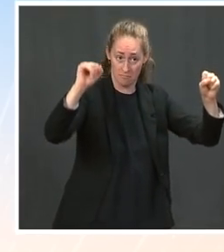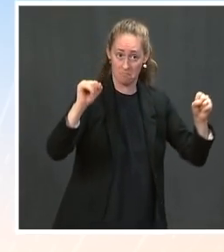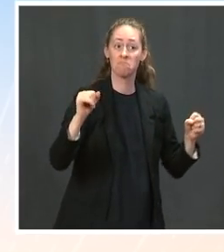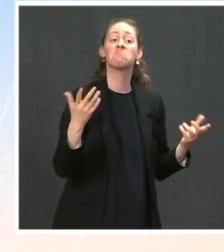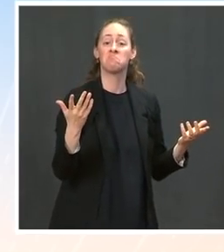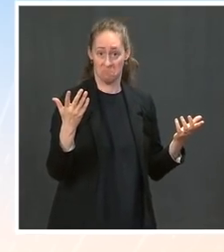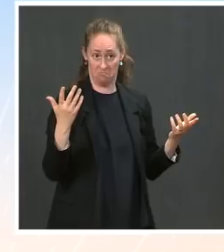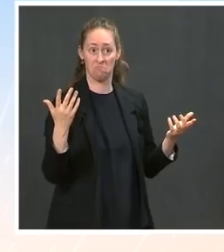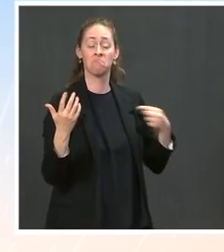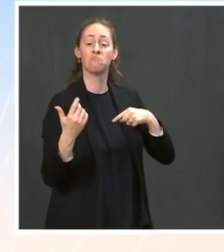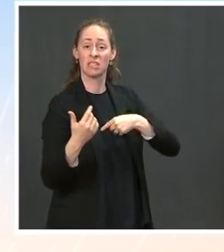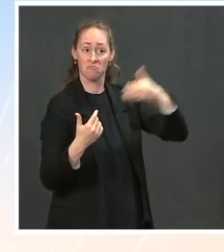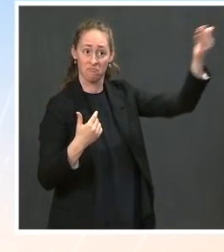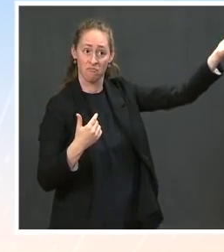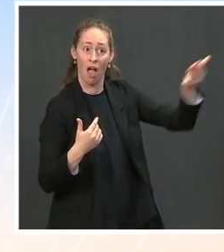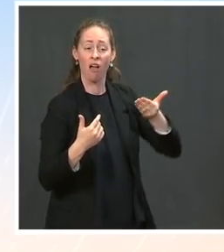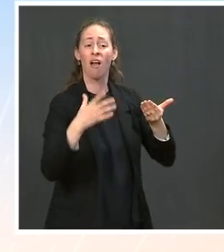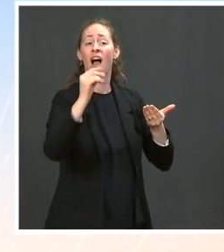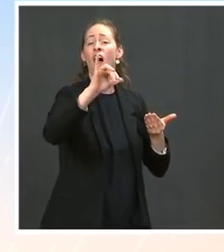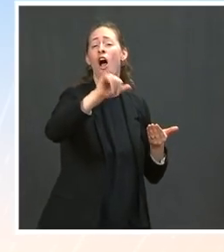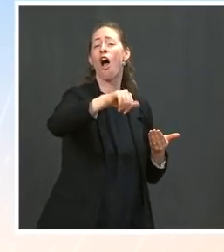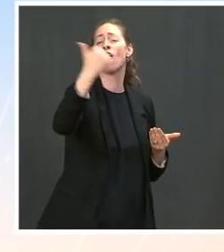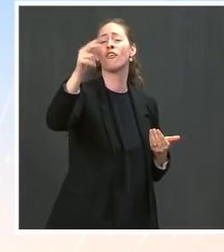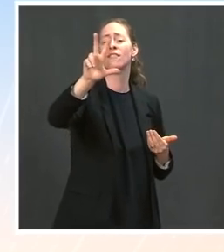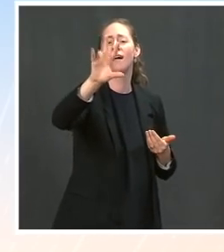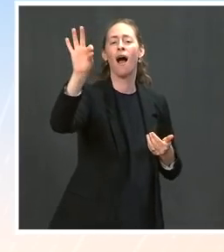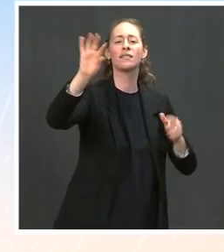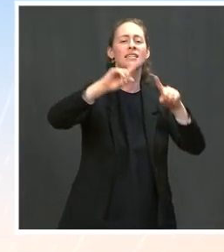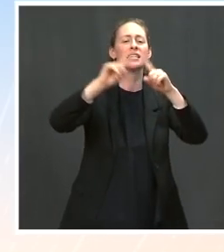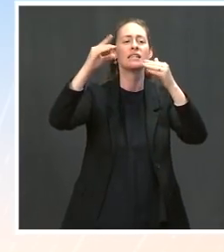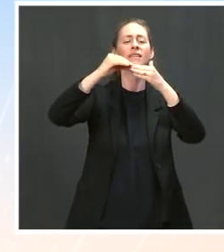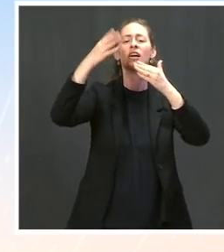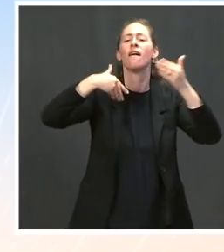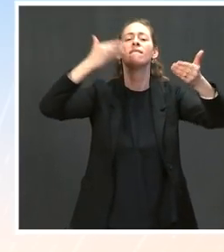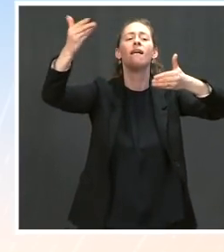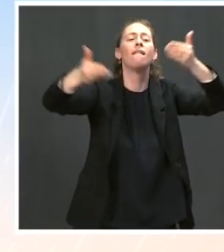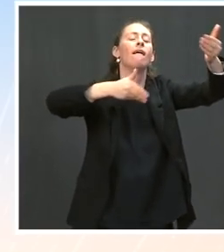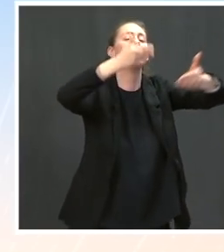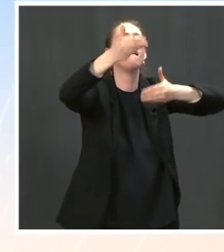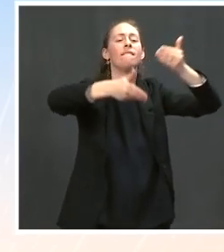So, I would say, first, we're going to have a call -- a briefing call later this evening